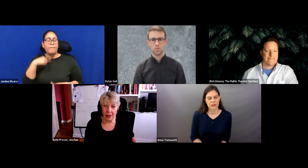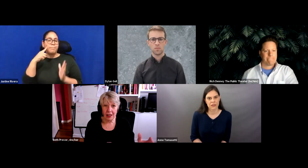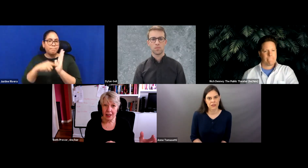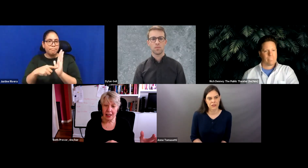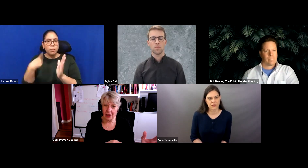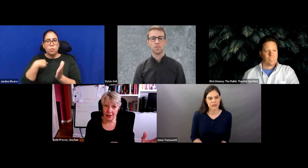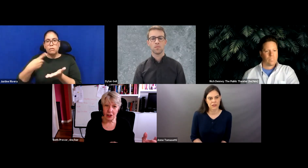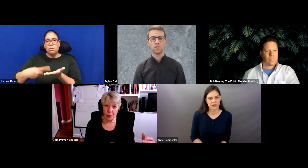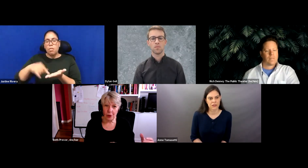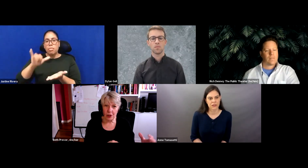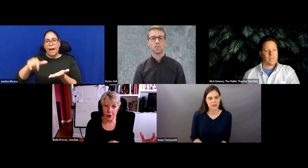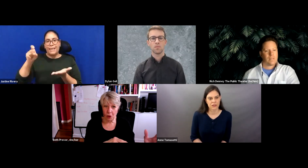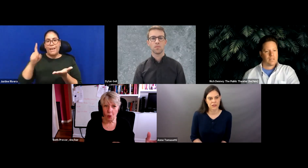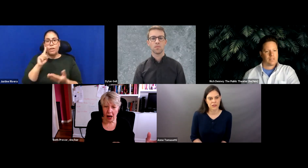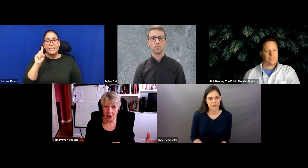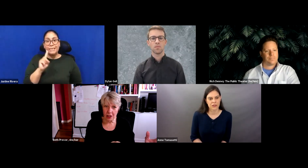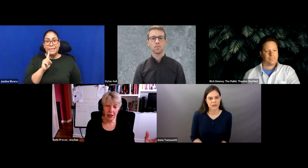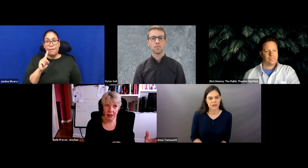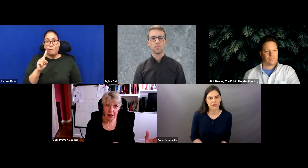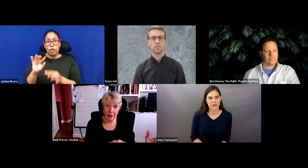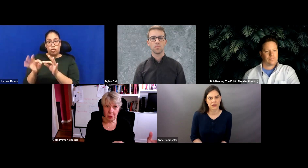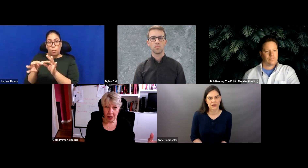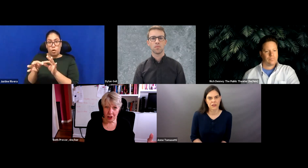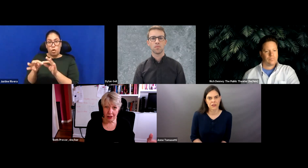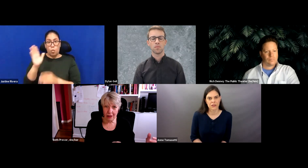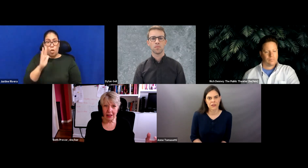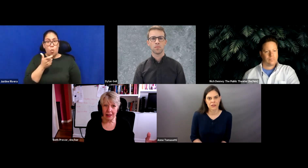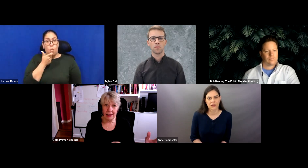the Deaf interpreters were going to watch the production, then it